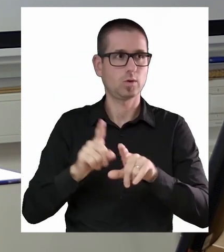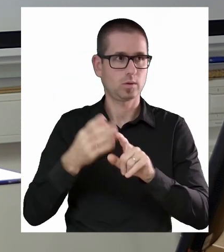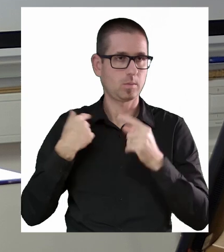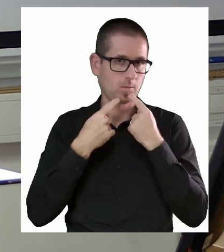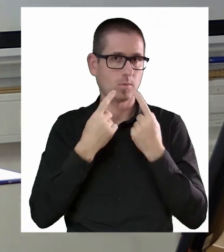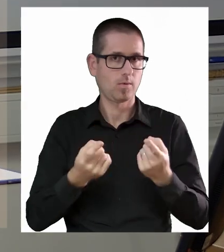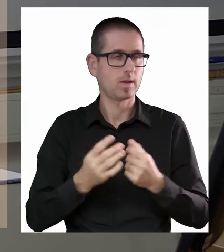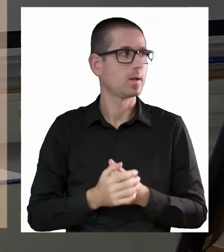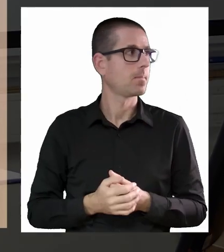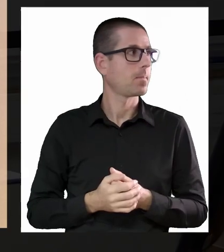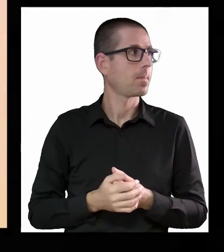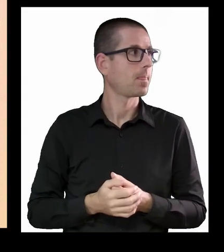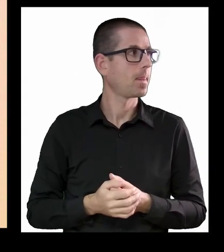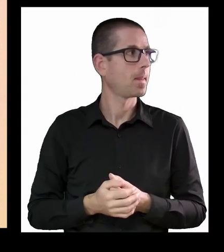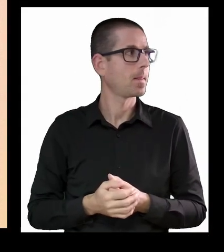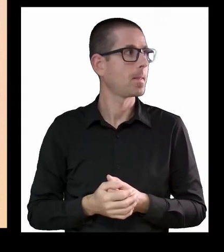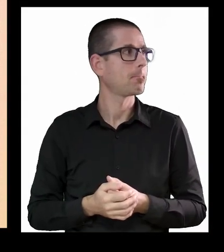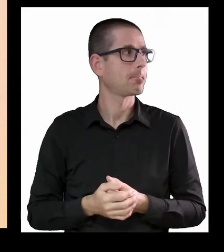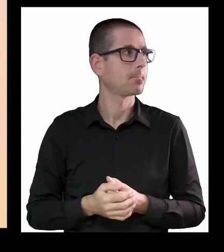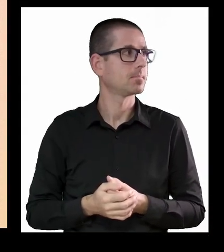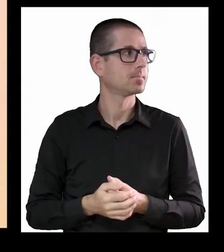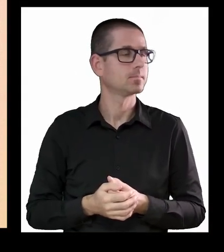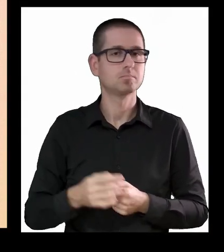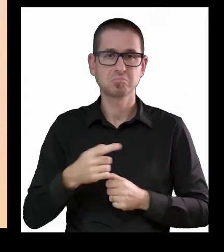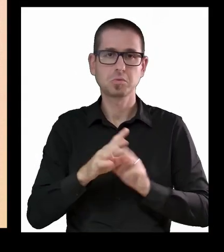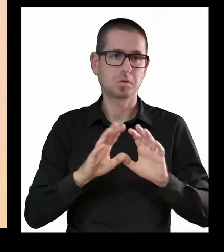we did the pilot study three professors